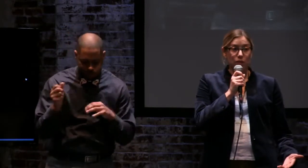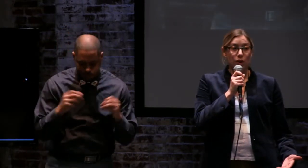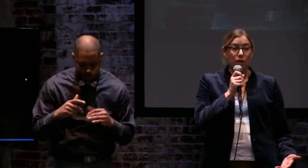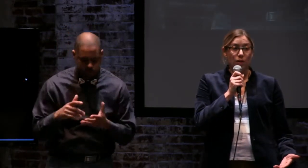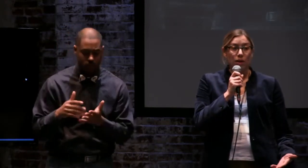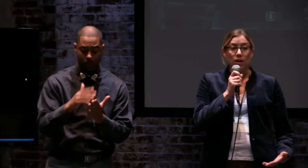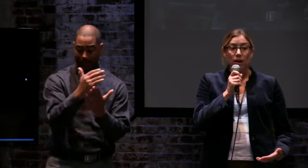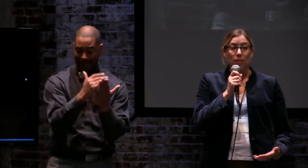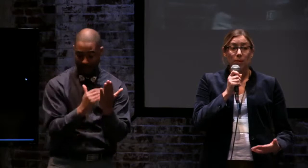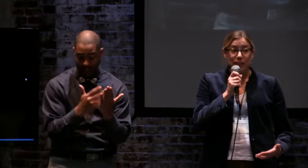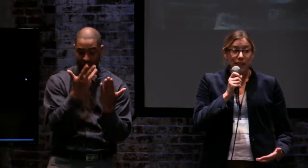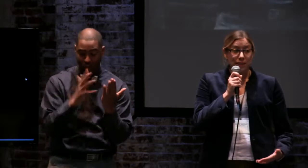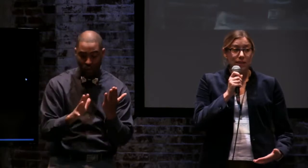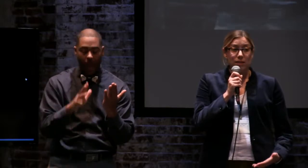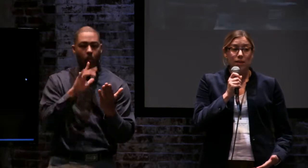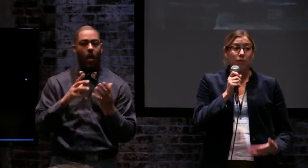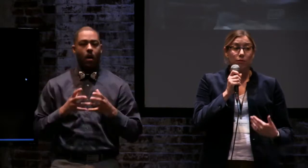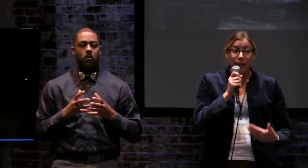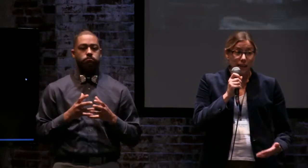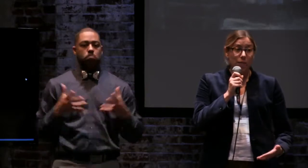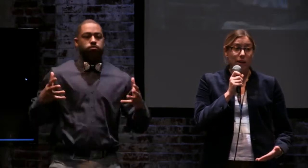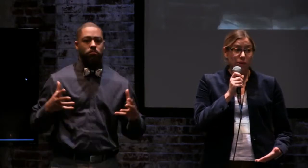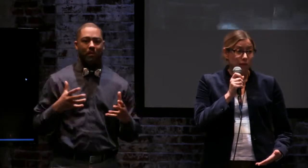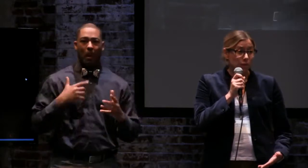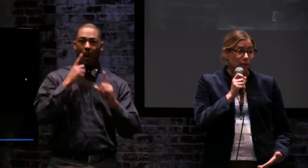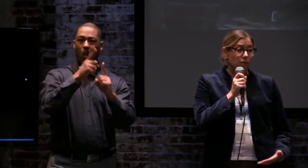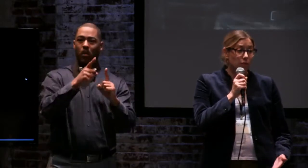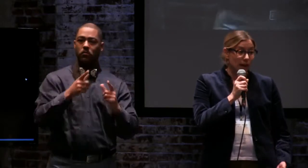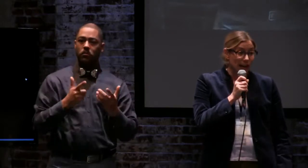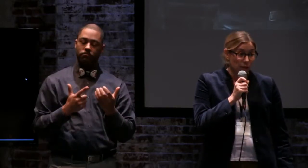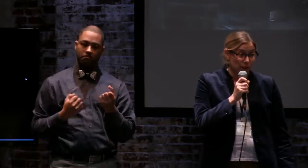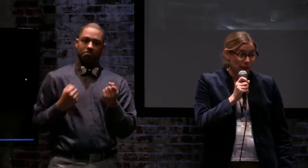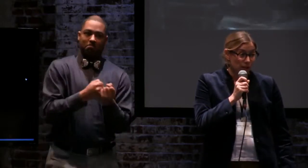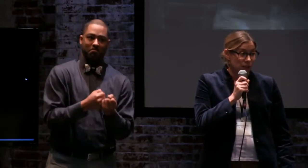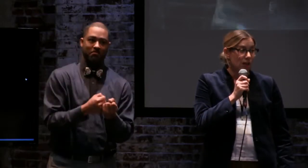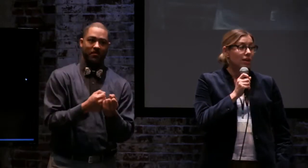so please consider writing about this work for Howlround.